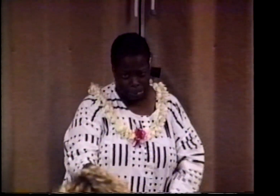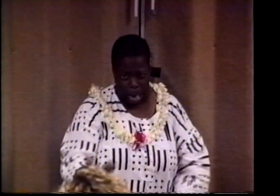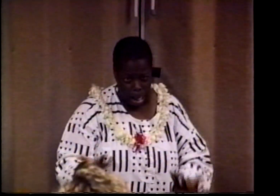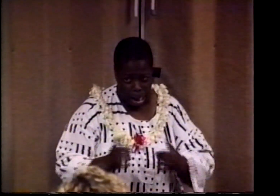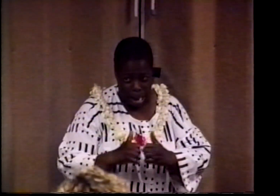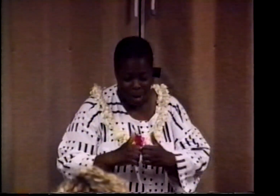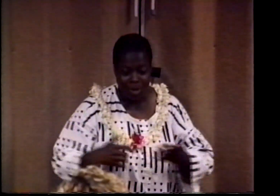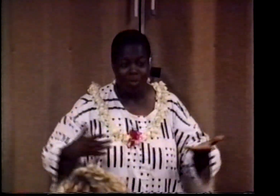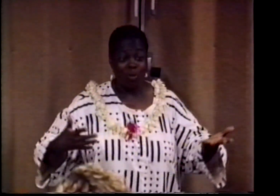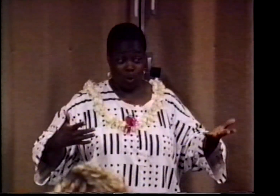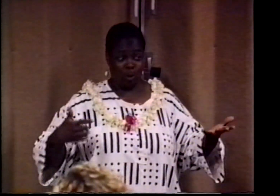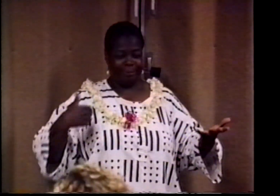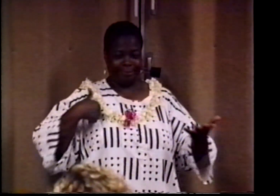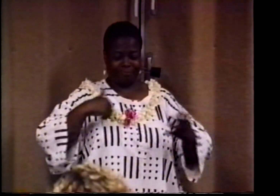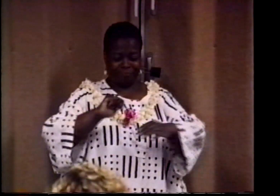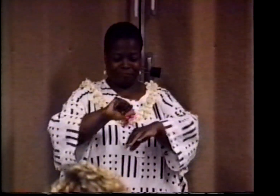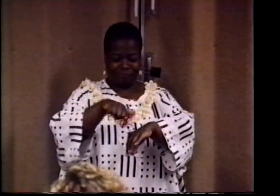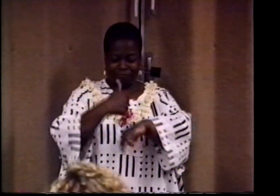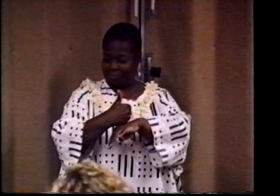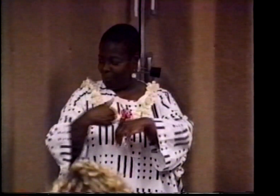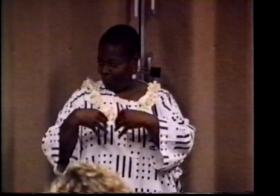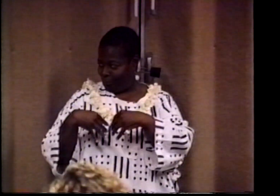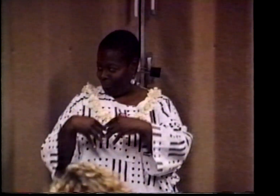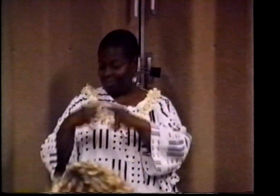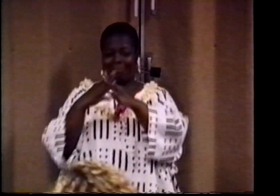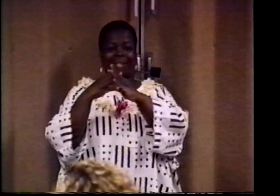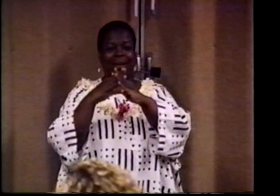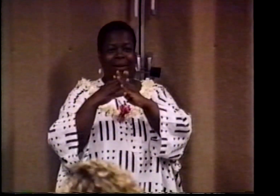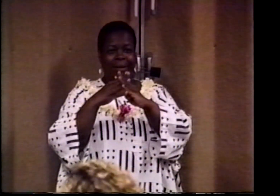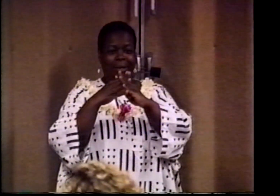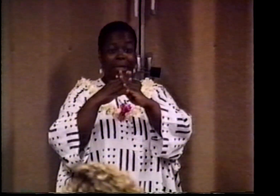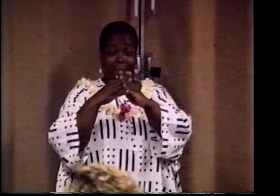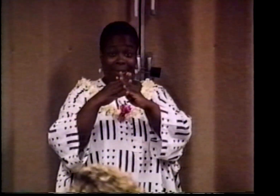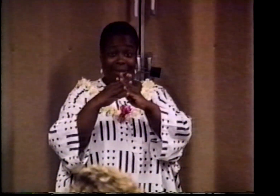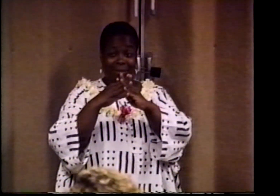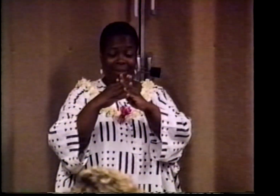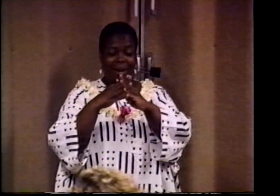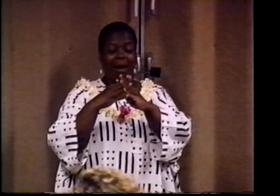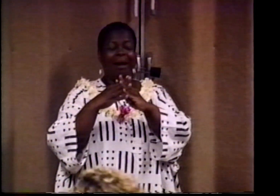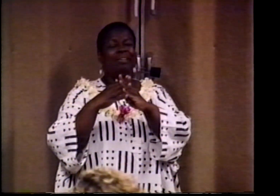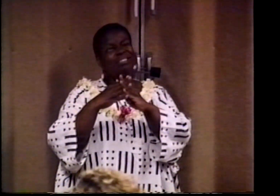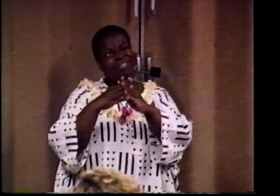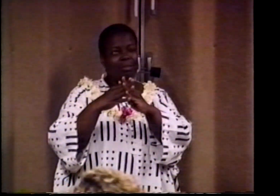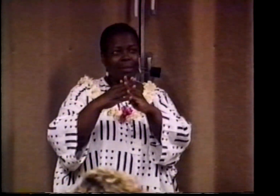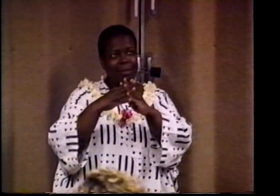I mean sure you know they are all giving it to each other, but it was interesting to see